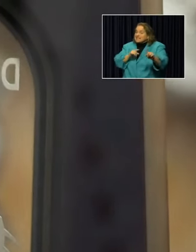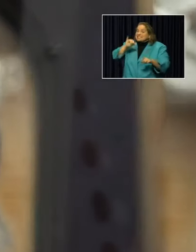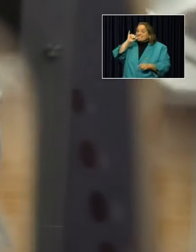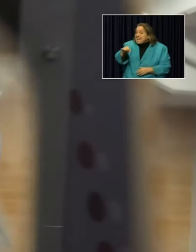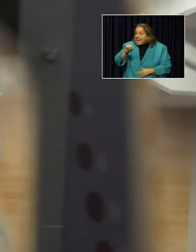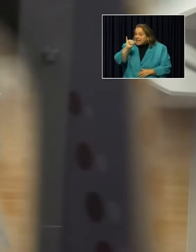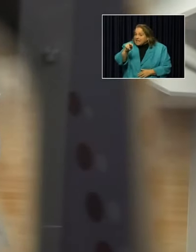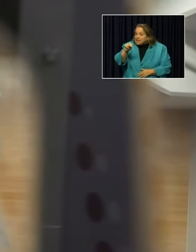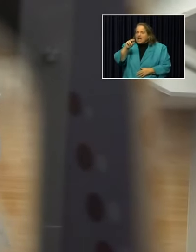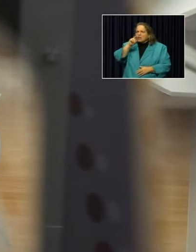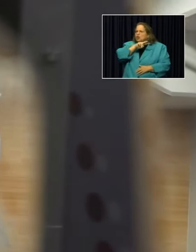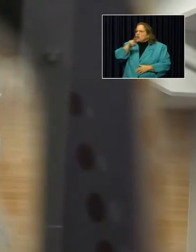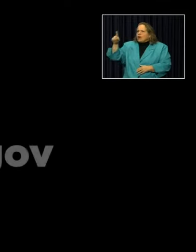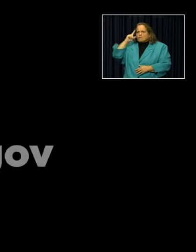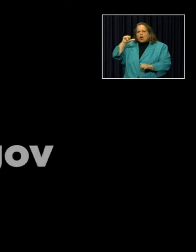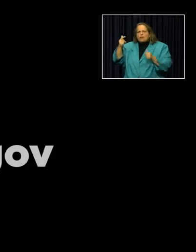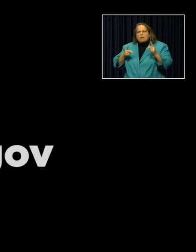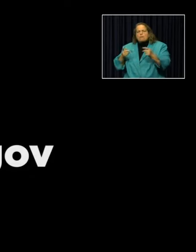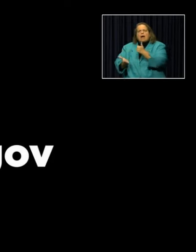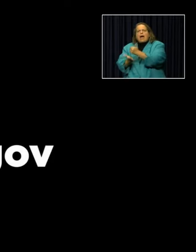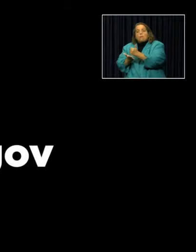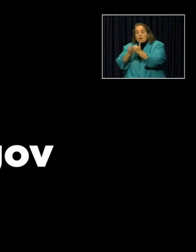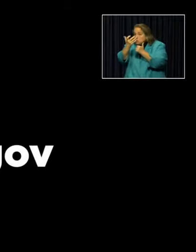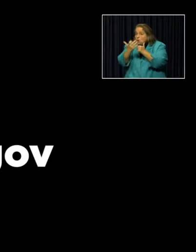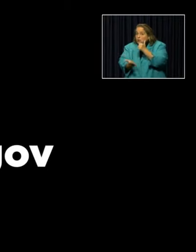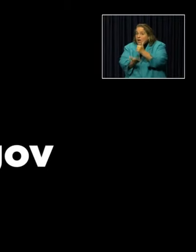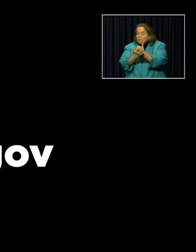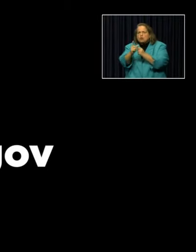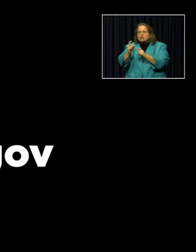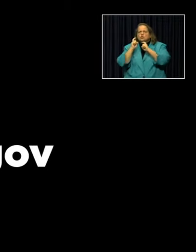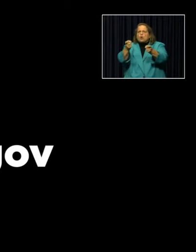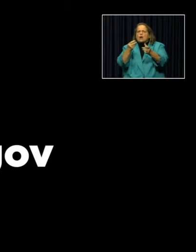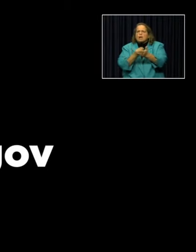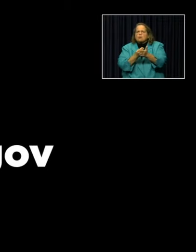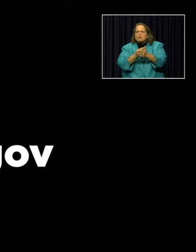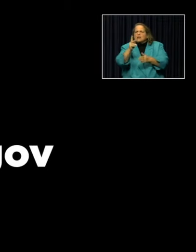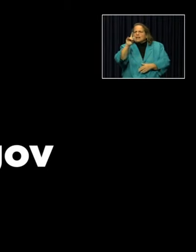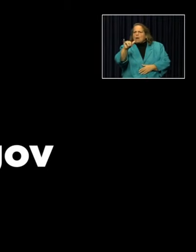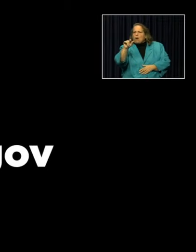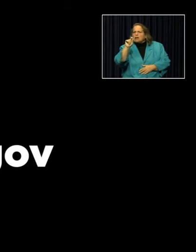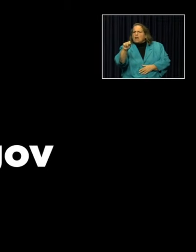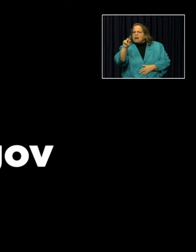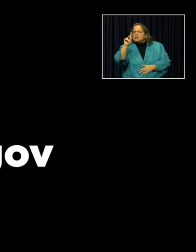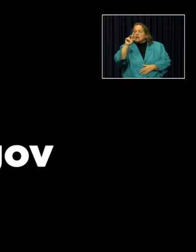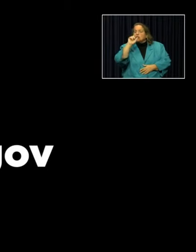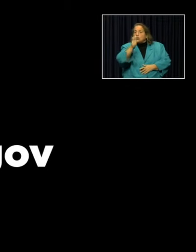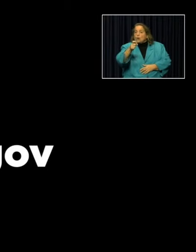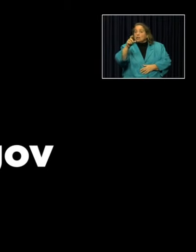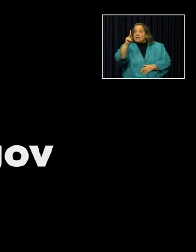COACH DAVENPORT HAS ME FIRED UP. ALL RIGHT. NOW SOMETHING THAT WE HAVE